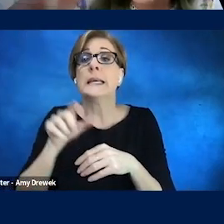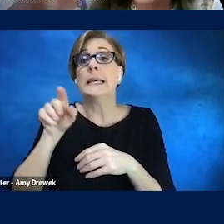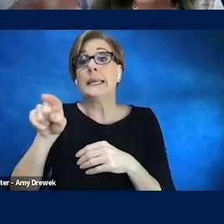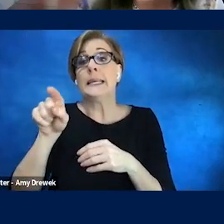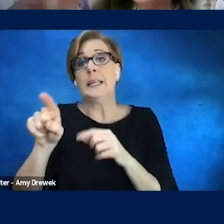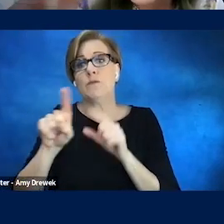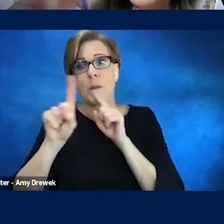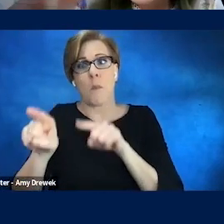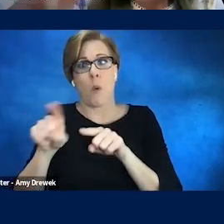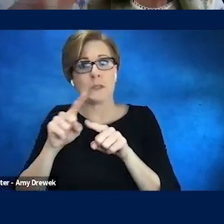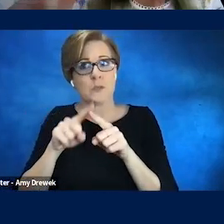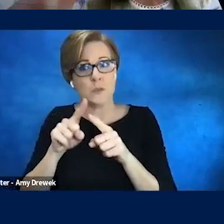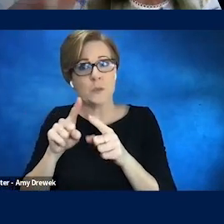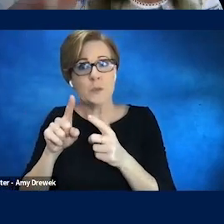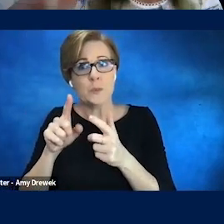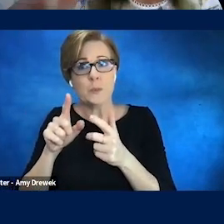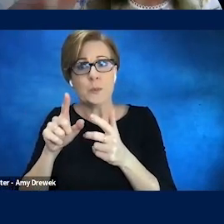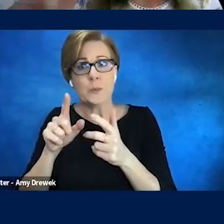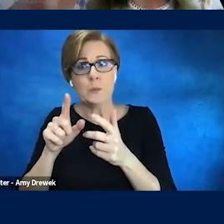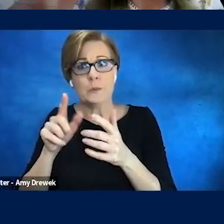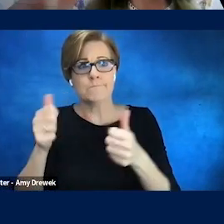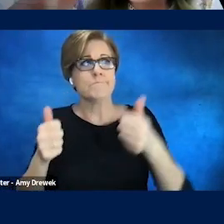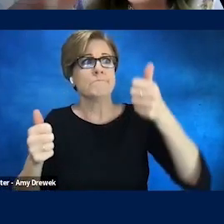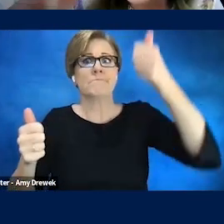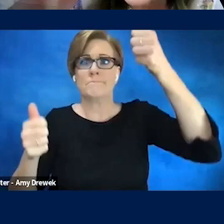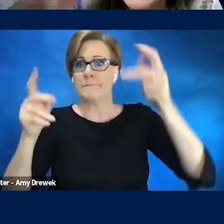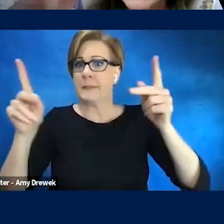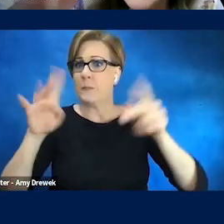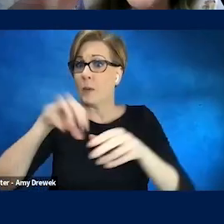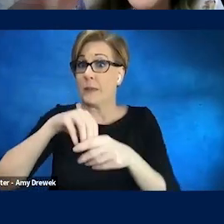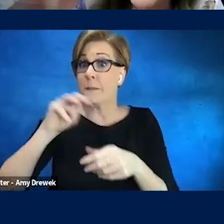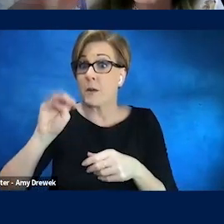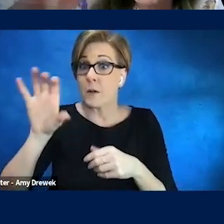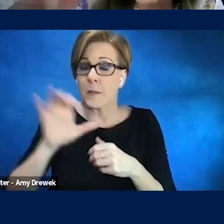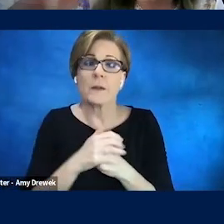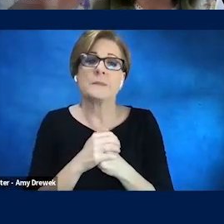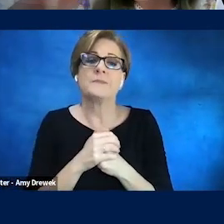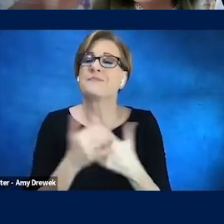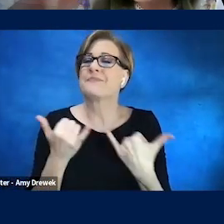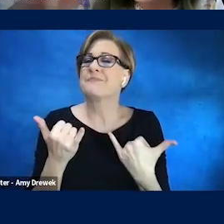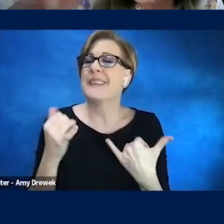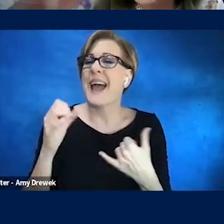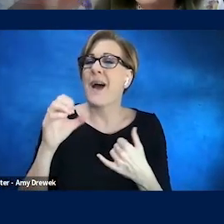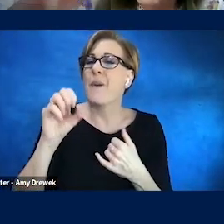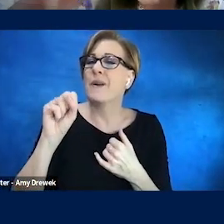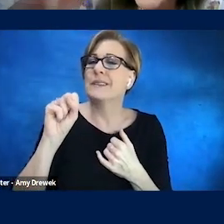Supervisors. Next, we're going to have a Q&A session with Scott moderated by our Communications Manager,